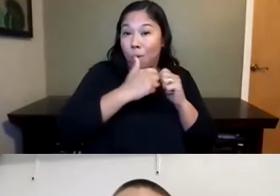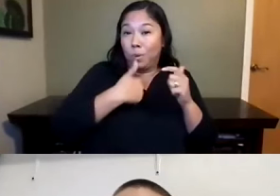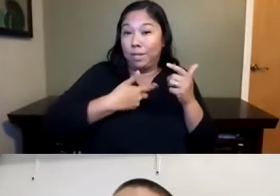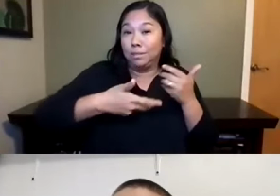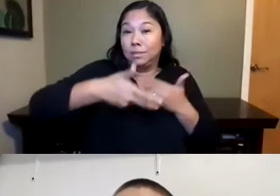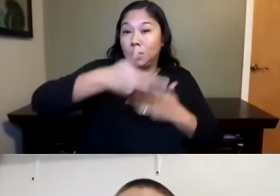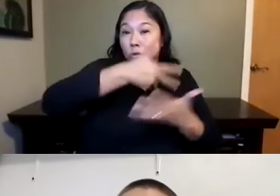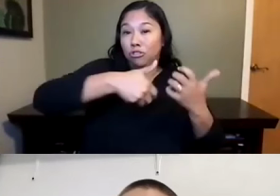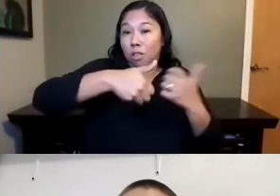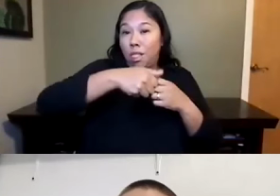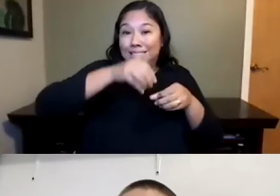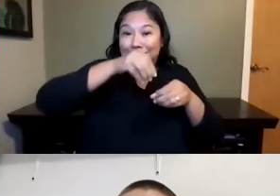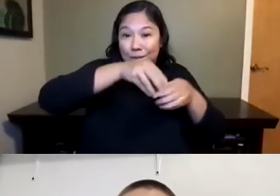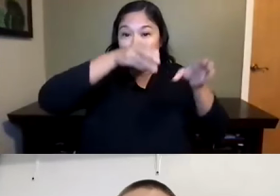until we get things more under control.